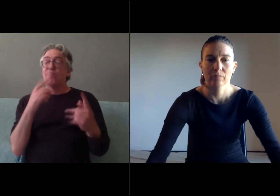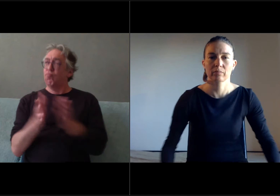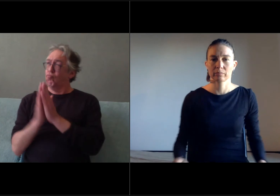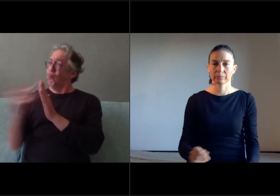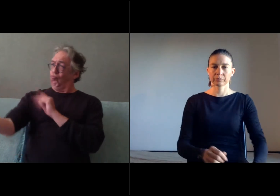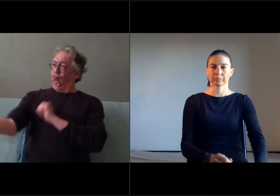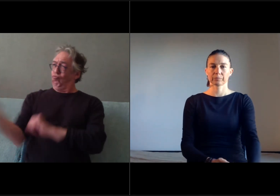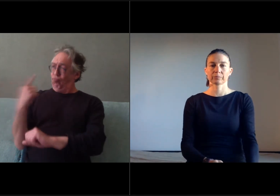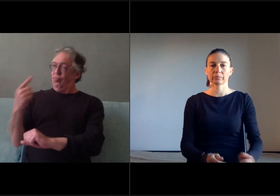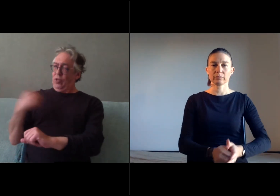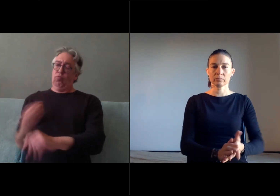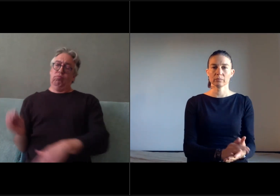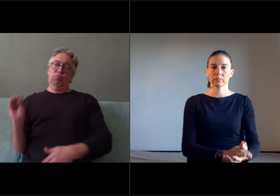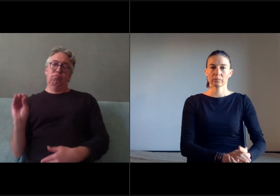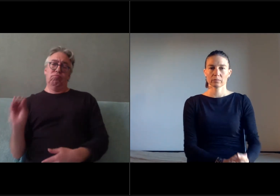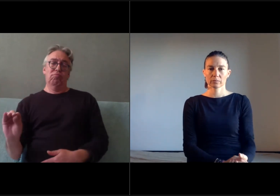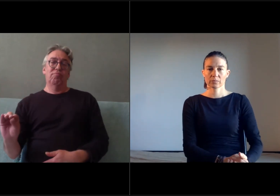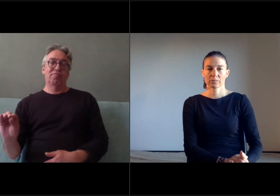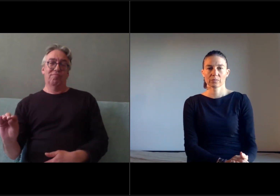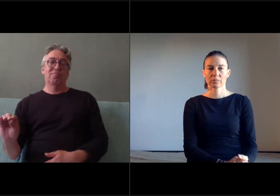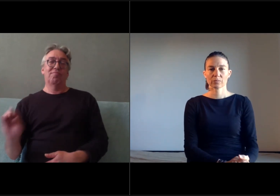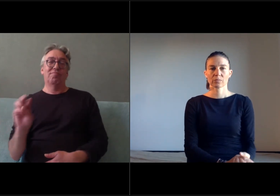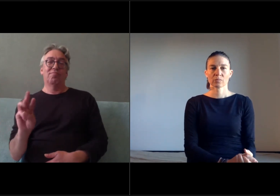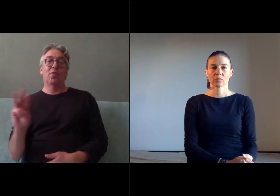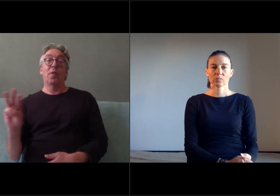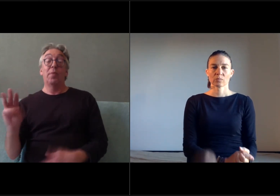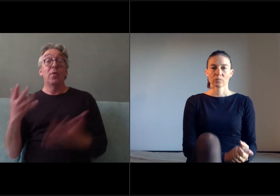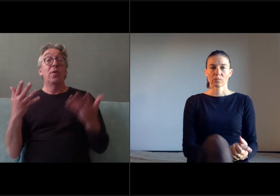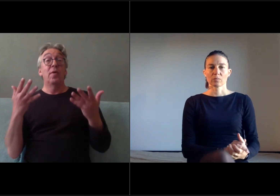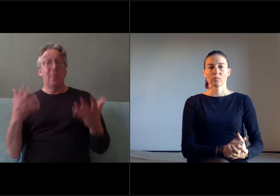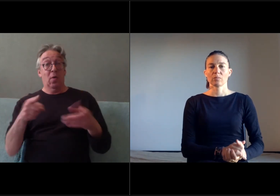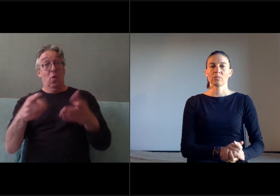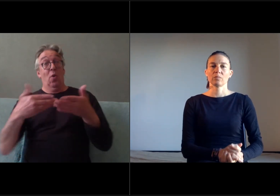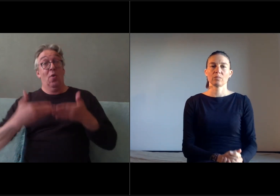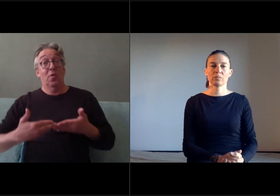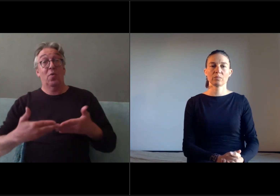We'll now go to the open floor part of the webinar.